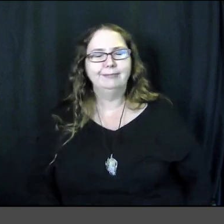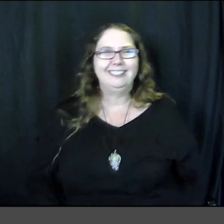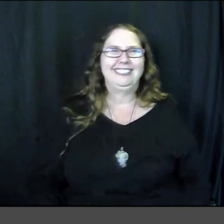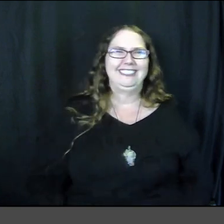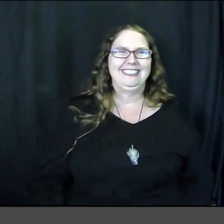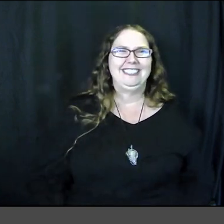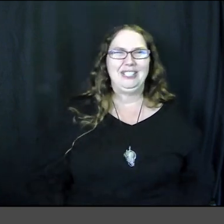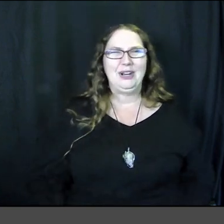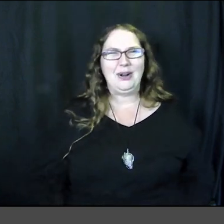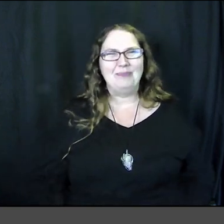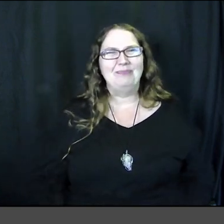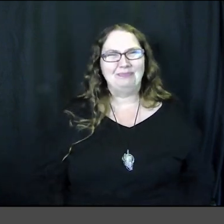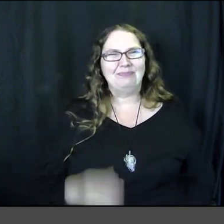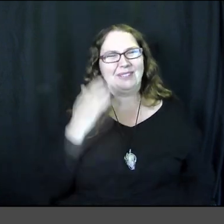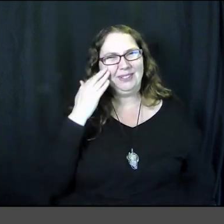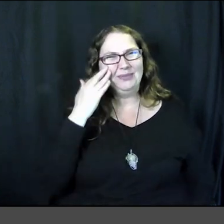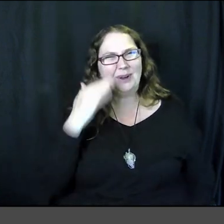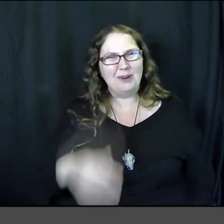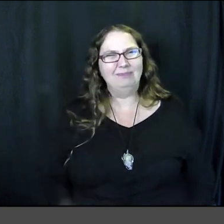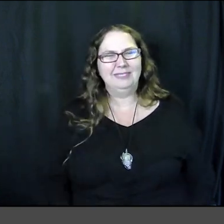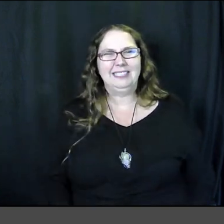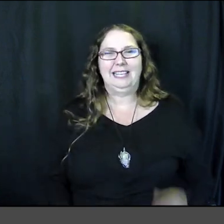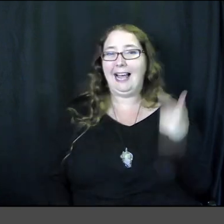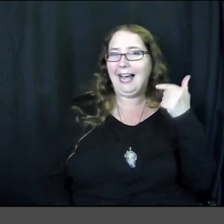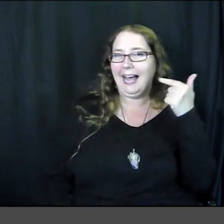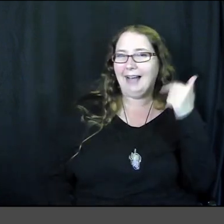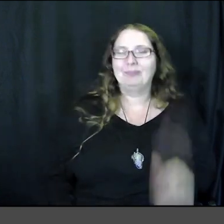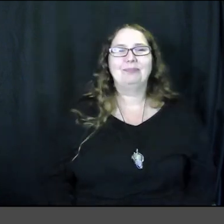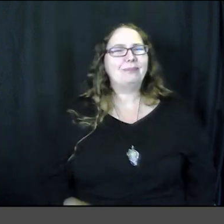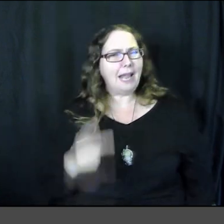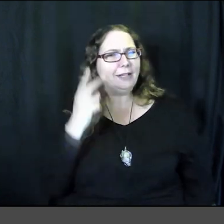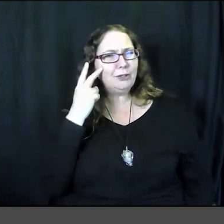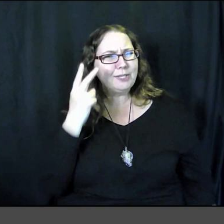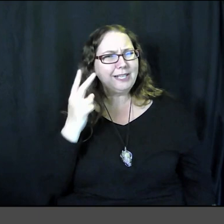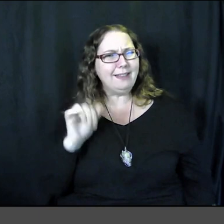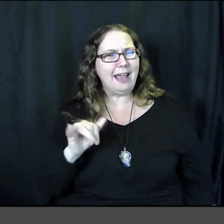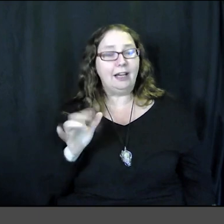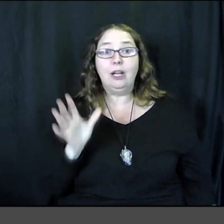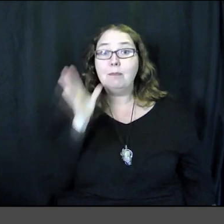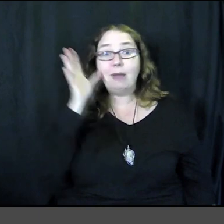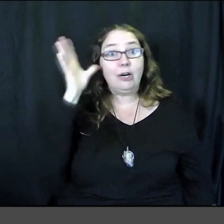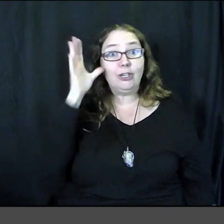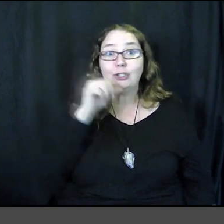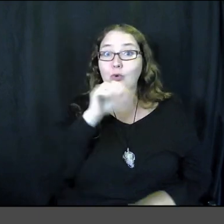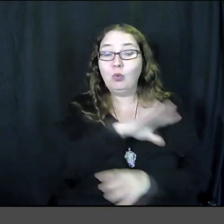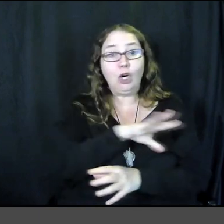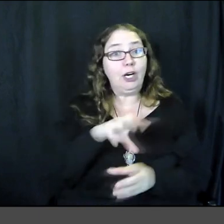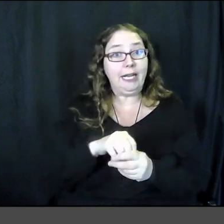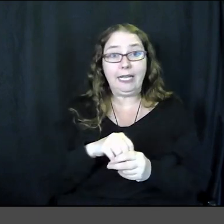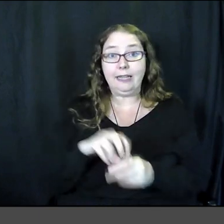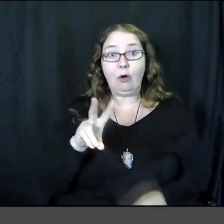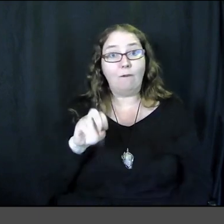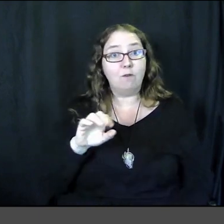AND YOU SAW PARENTS, PARENTS WHO WEREN'T PART OF THAT VOCAL PIECE WHO WERE SHUTTING DOWN BOOKS AND SHUTTING DOWN CURRICULA,